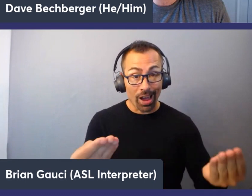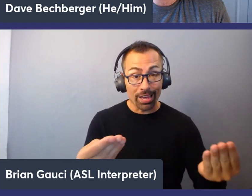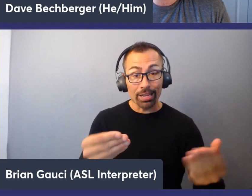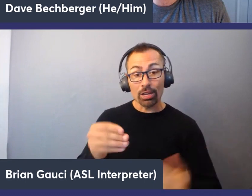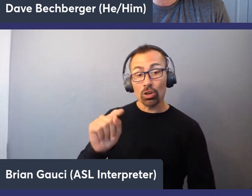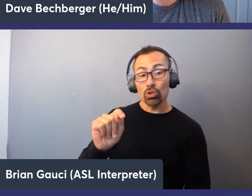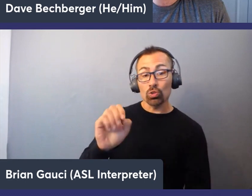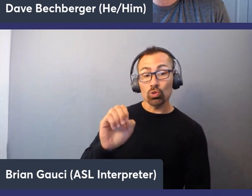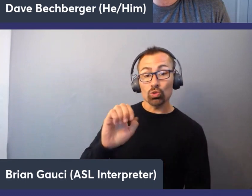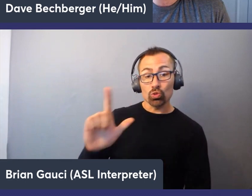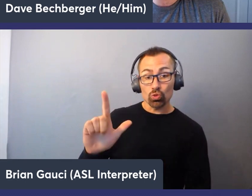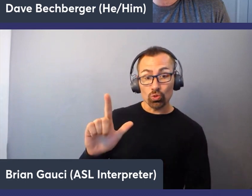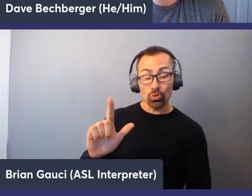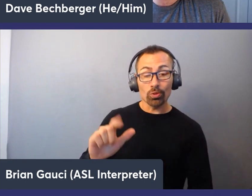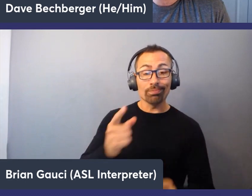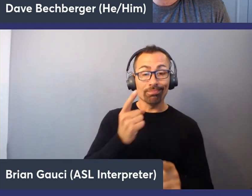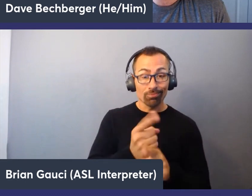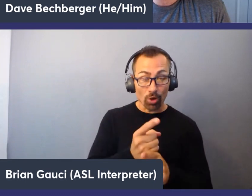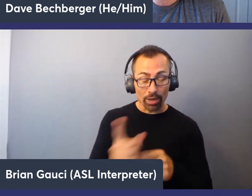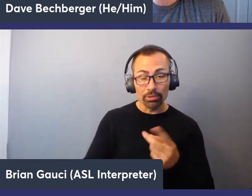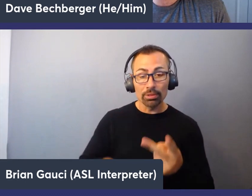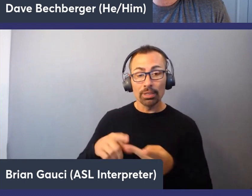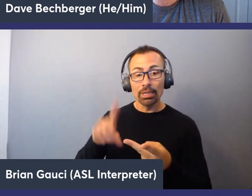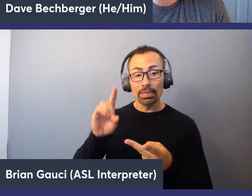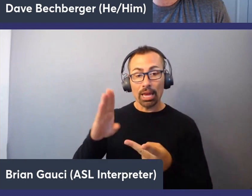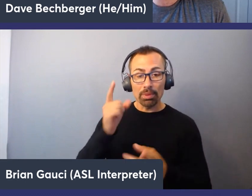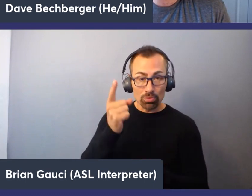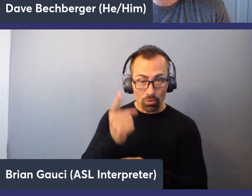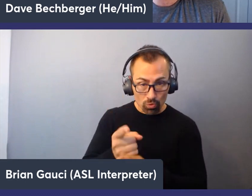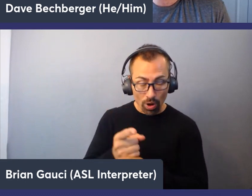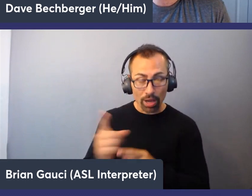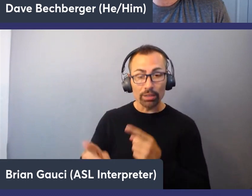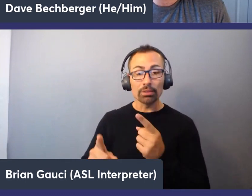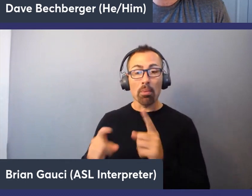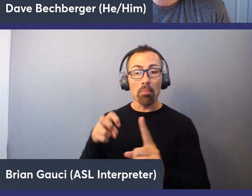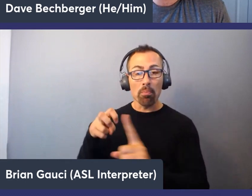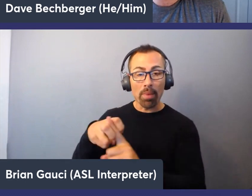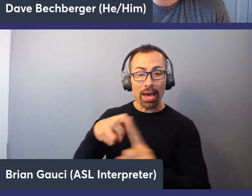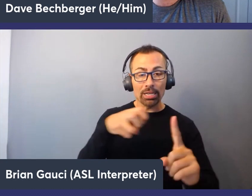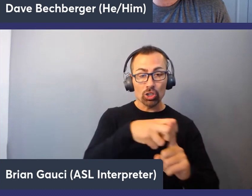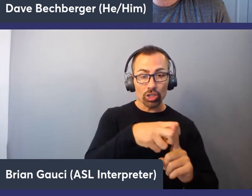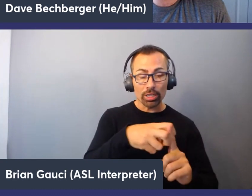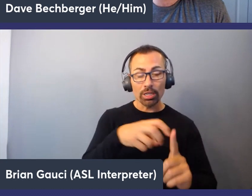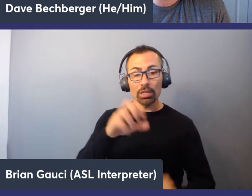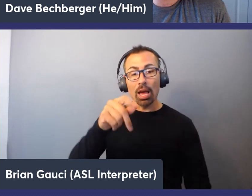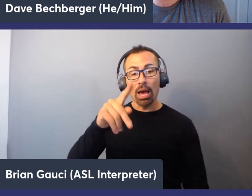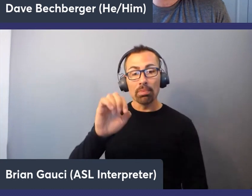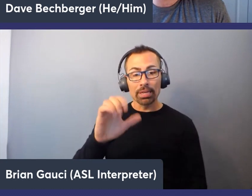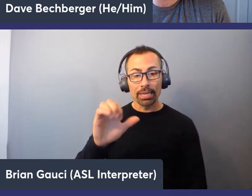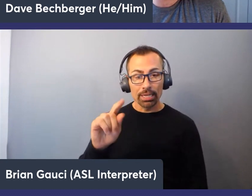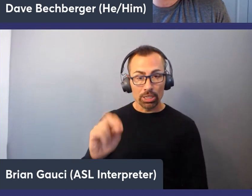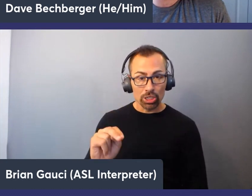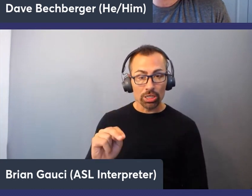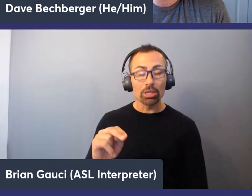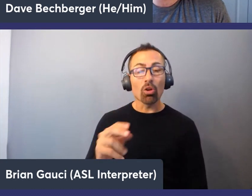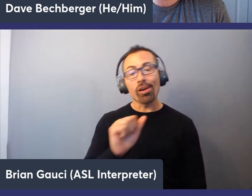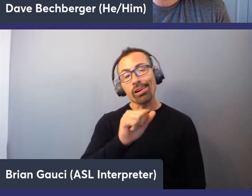for the right application, and providing customers with a lot of different options to use the right tool